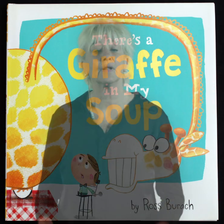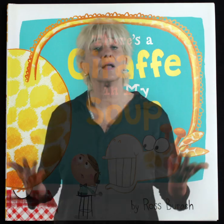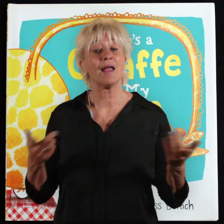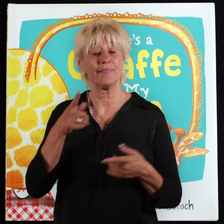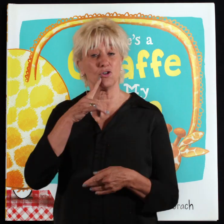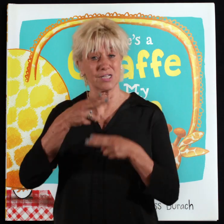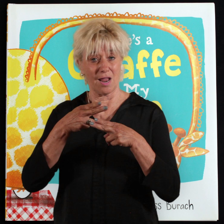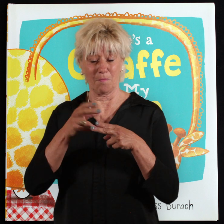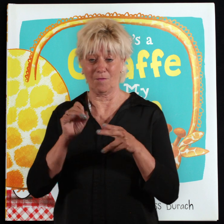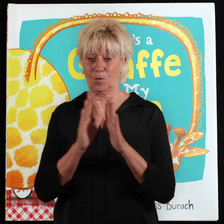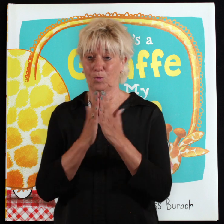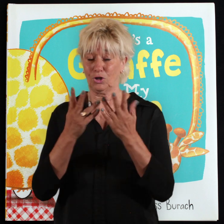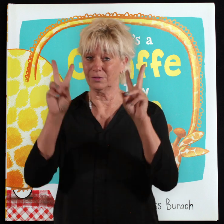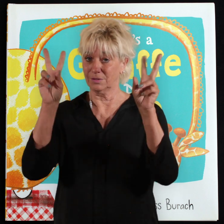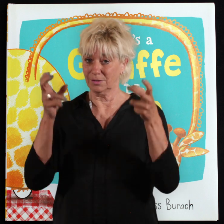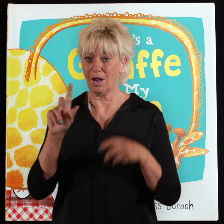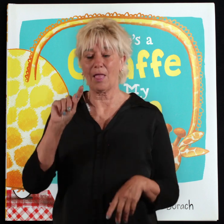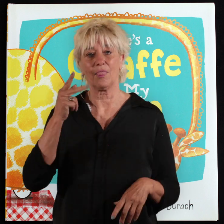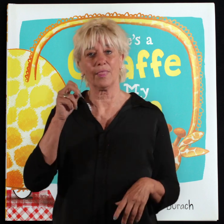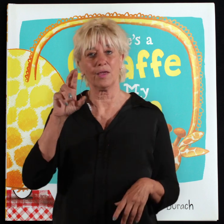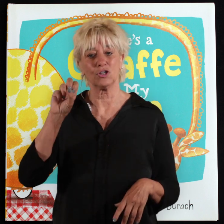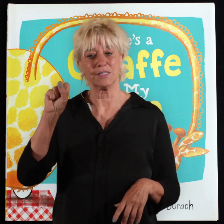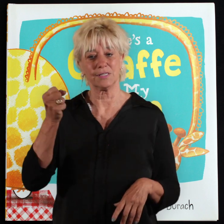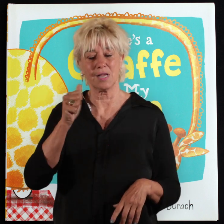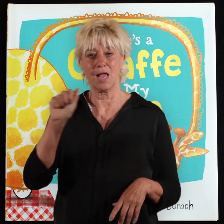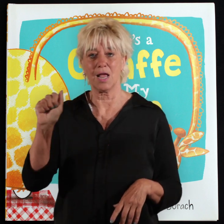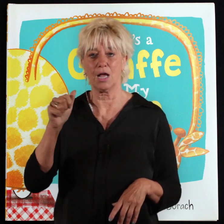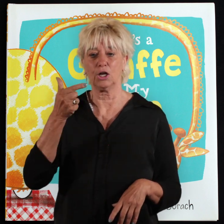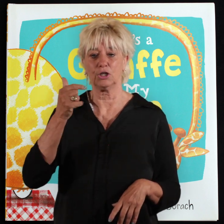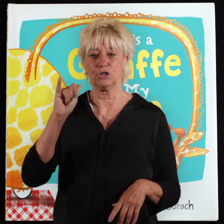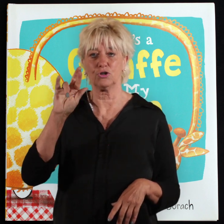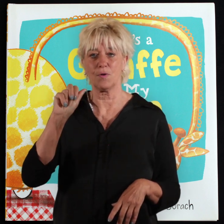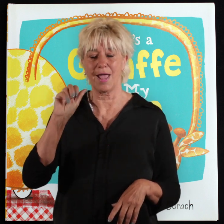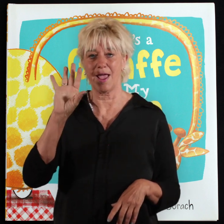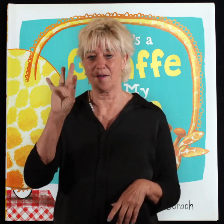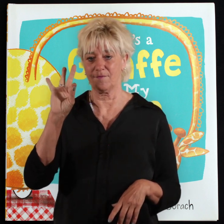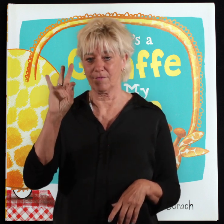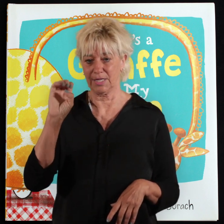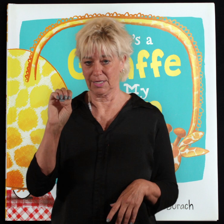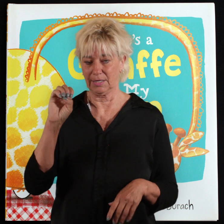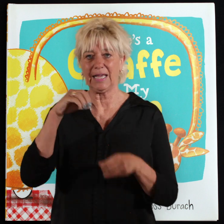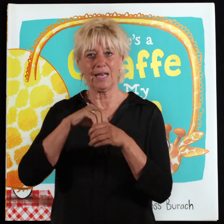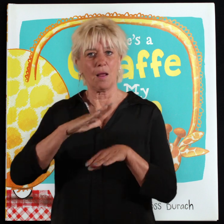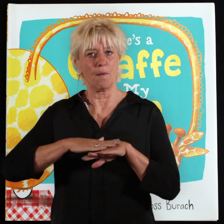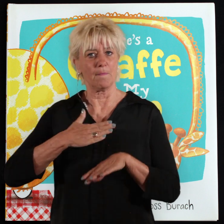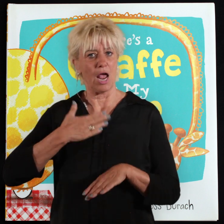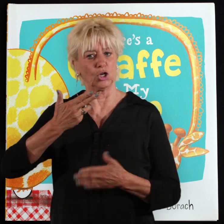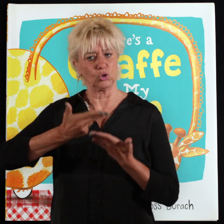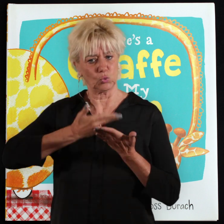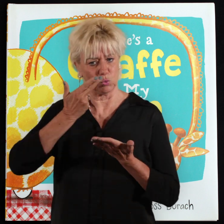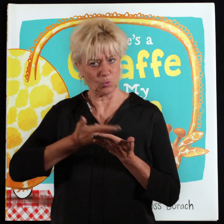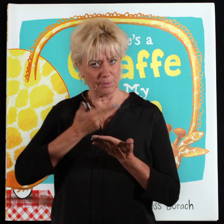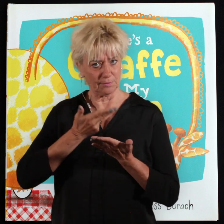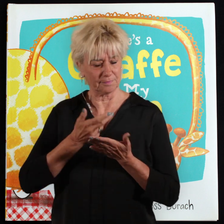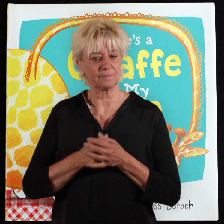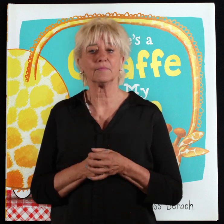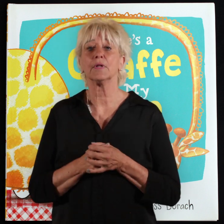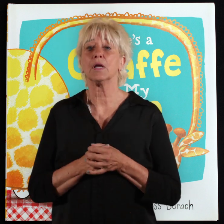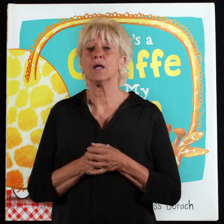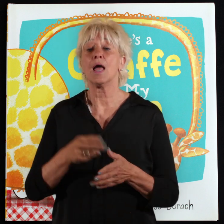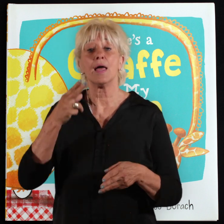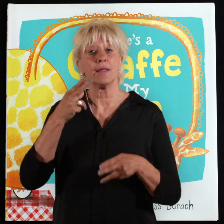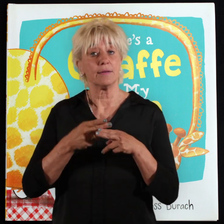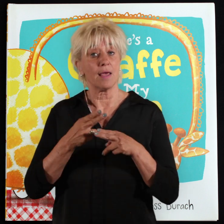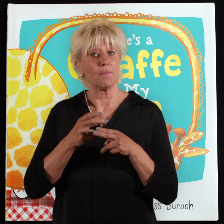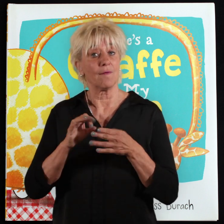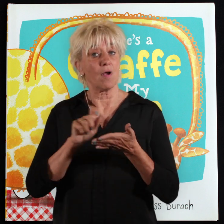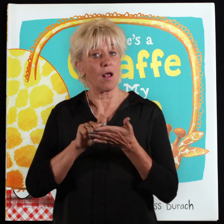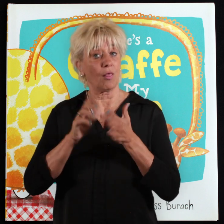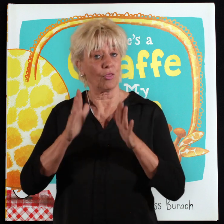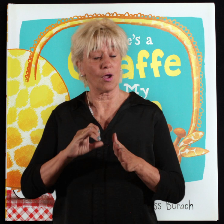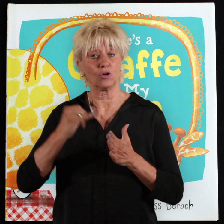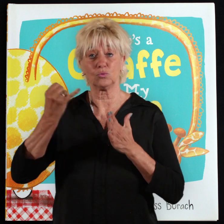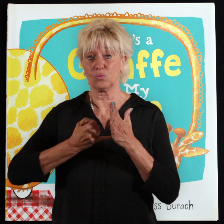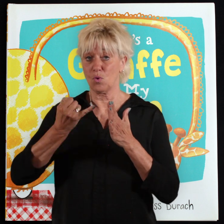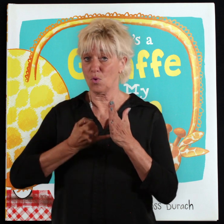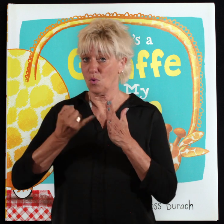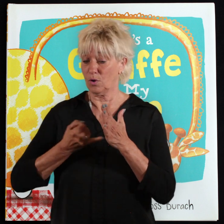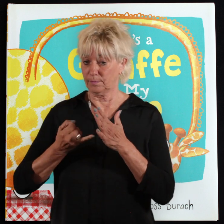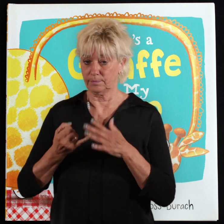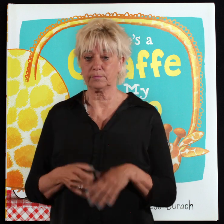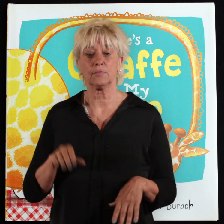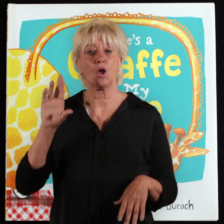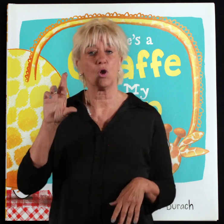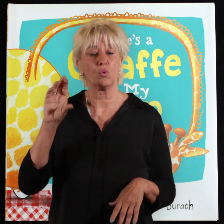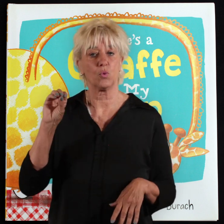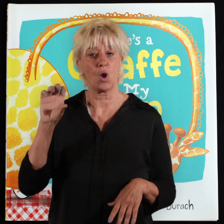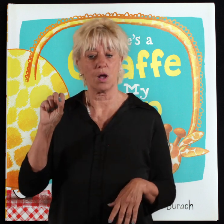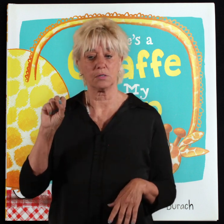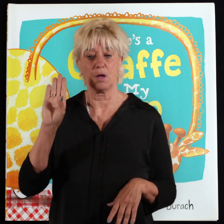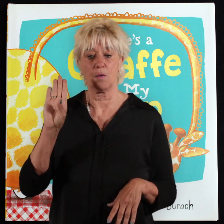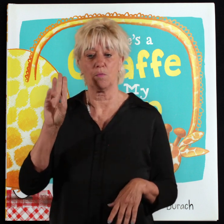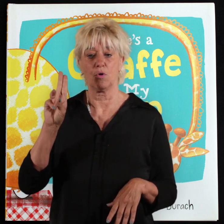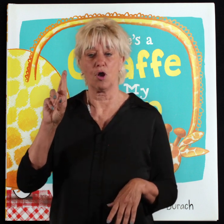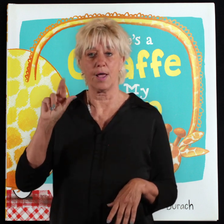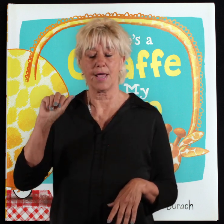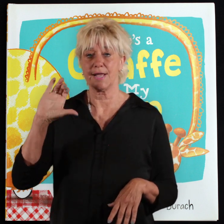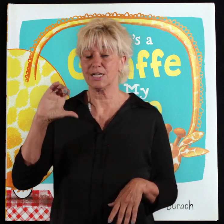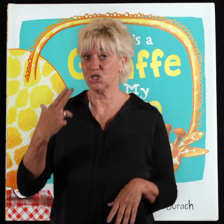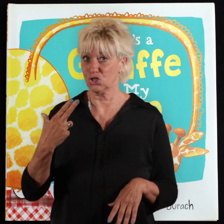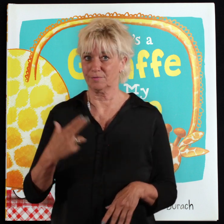Today we're reading "There's a Giraffe in My Soup" by Ross Burach.